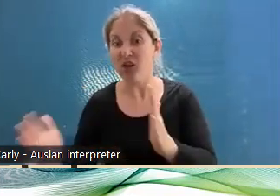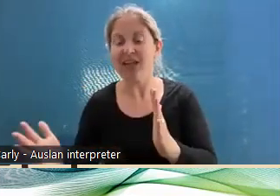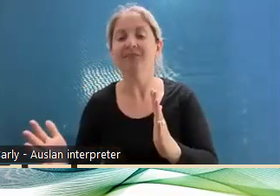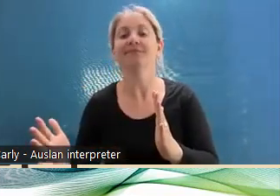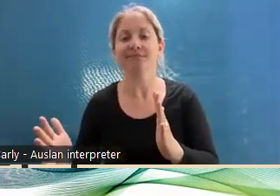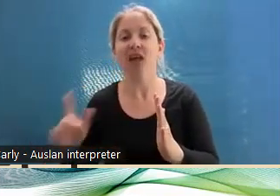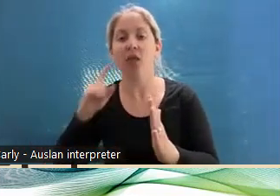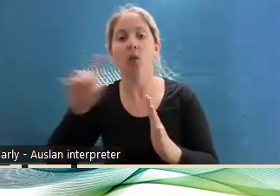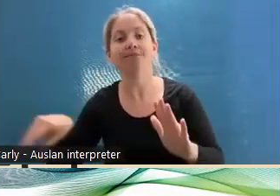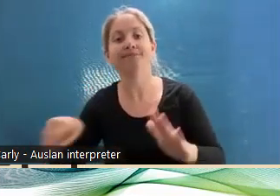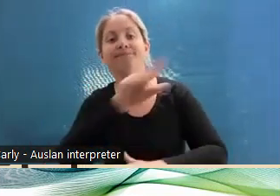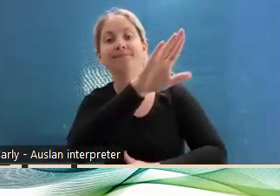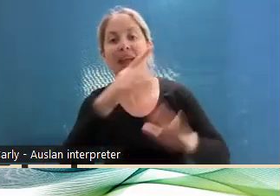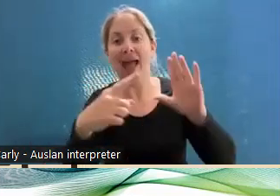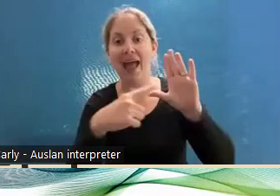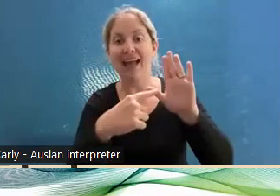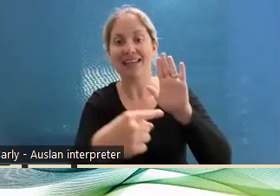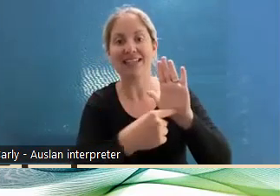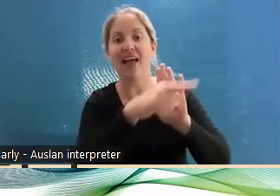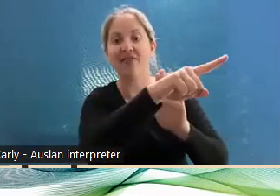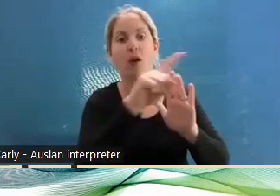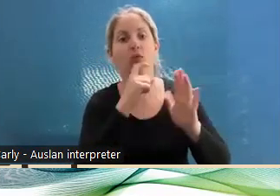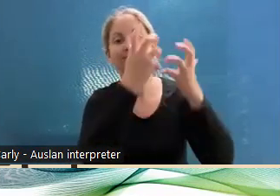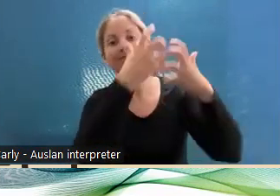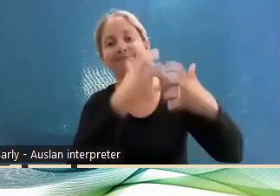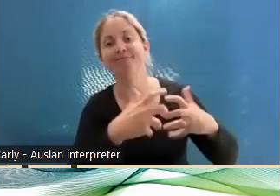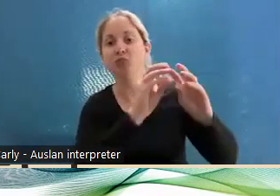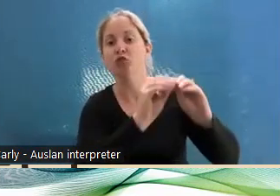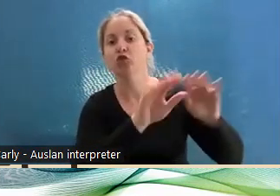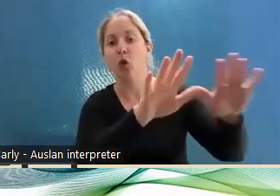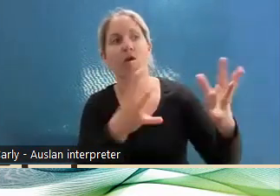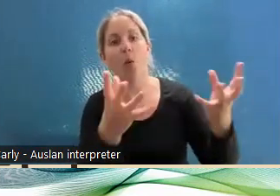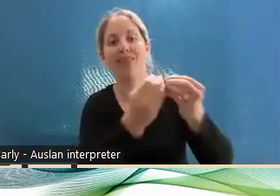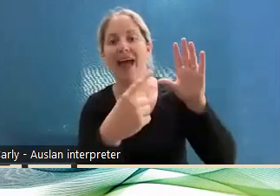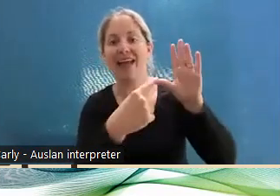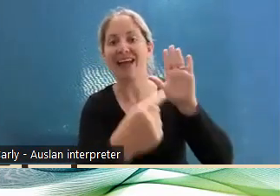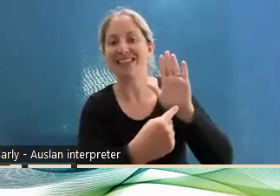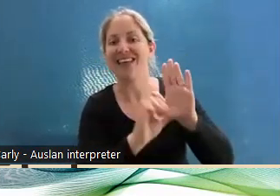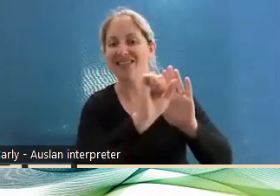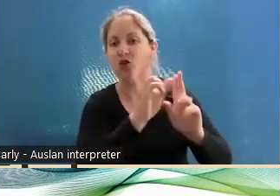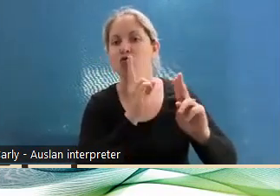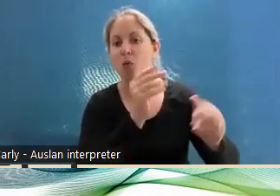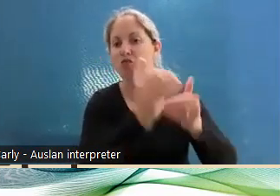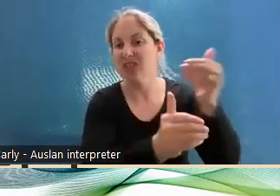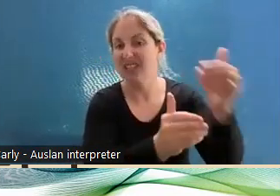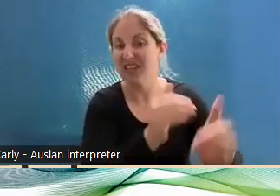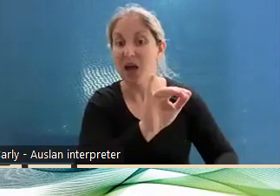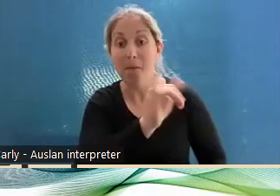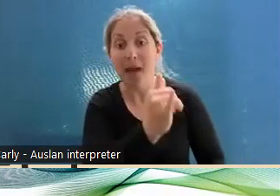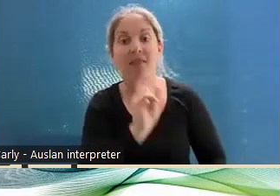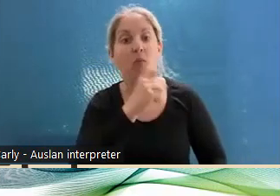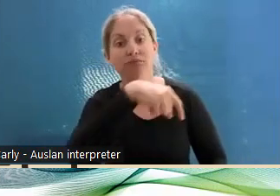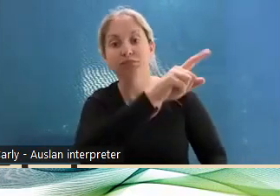at the AAT and be resolved through the normal processes such as through a final hearing.